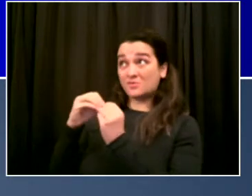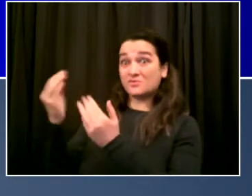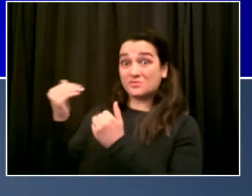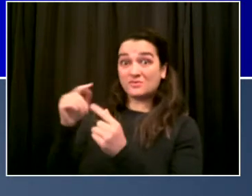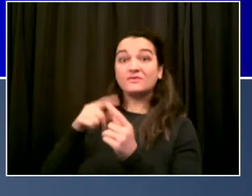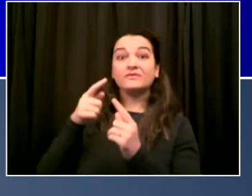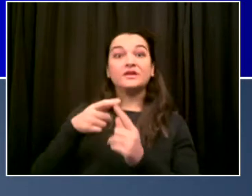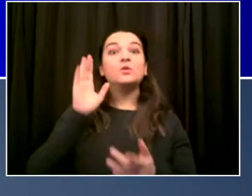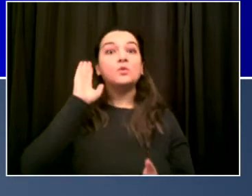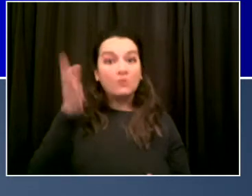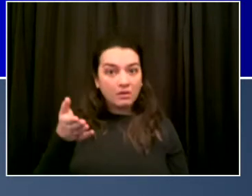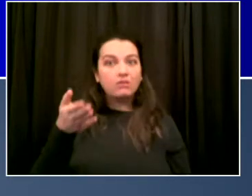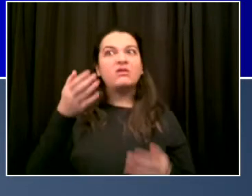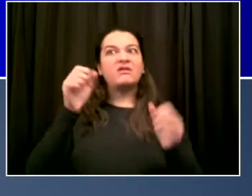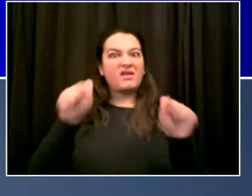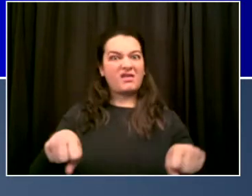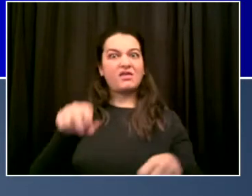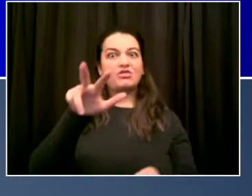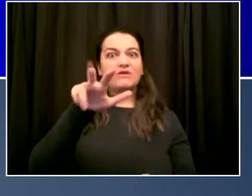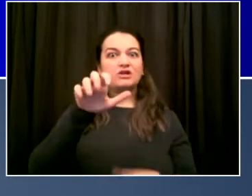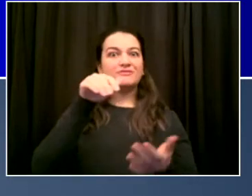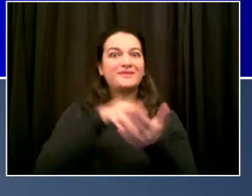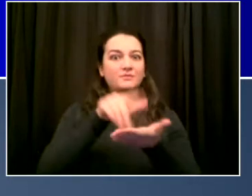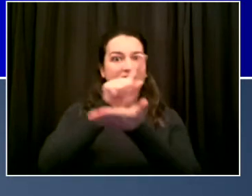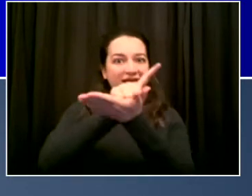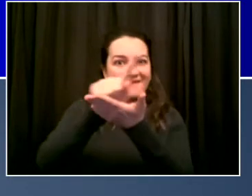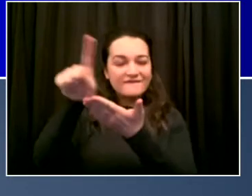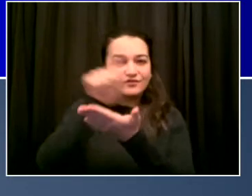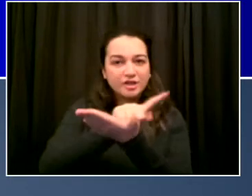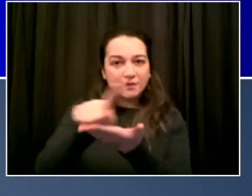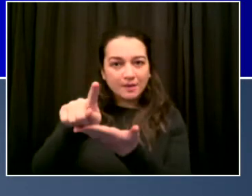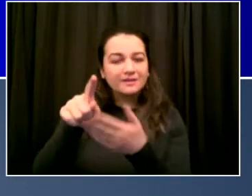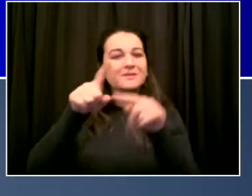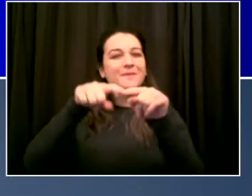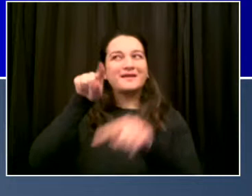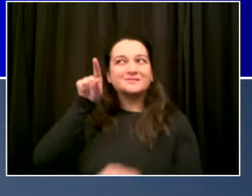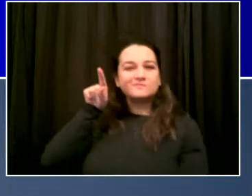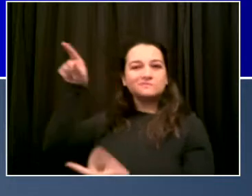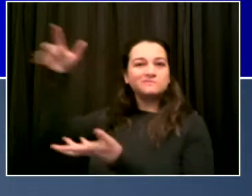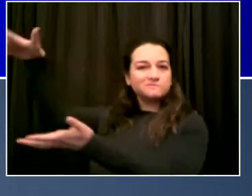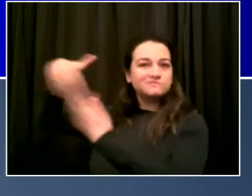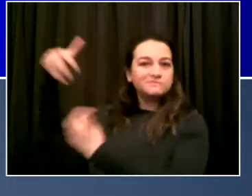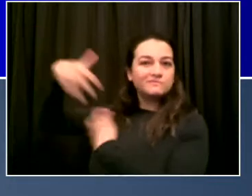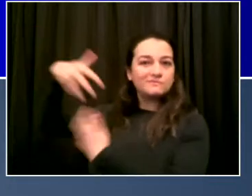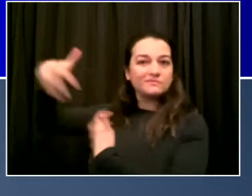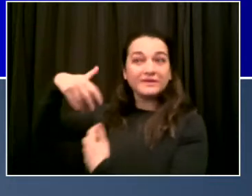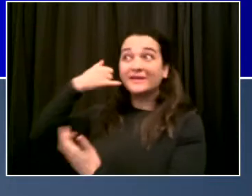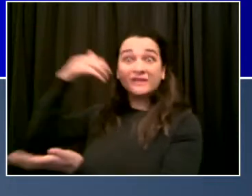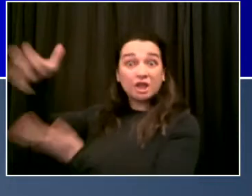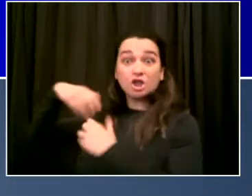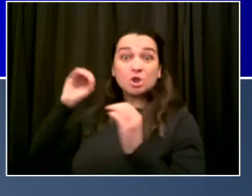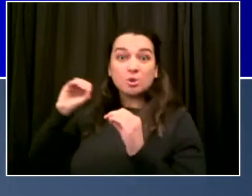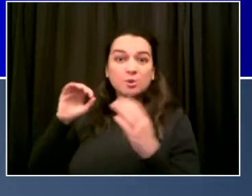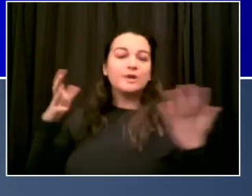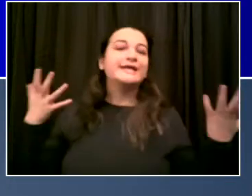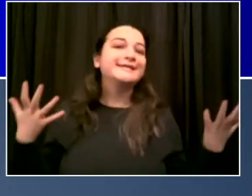IN IRGHGHT NOW.W. IF WE HAVE THE VACCINE, THE PROBLEM IS RIGHT NOW WE DON'T. SO RIGHT NOW WE HAVE A SMALL